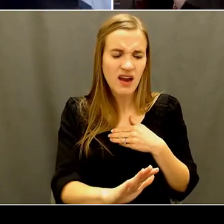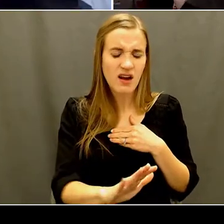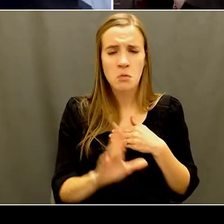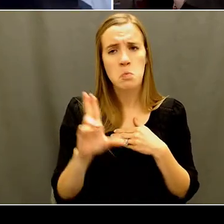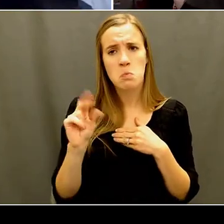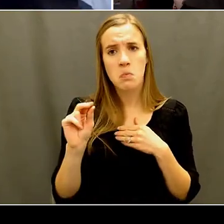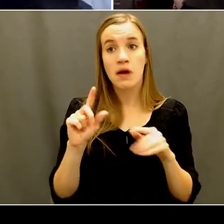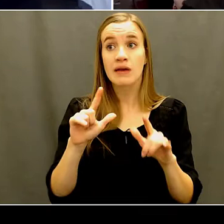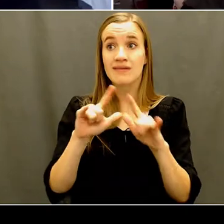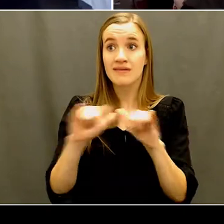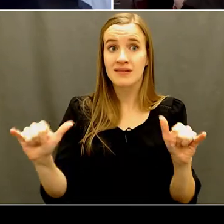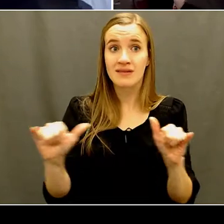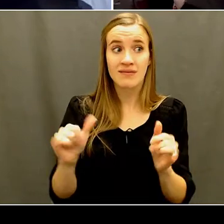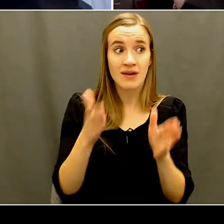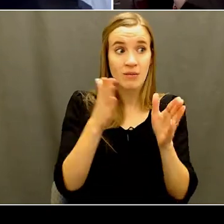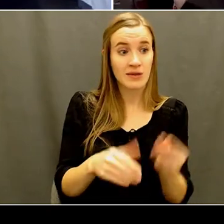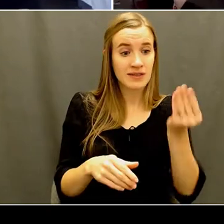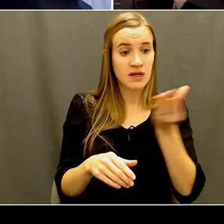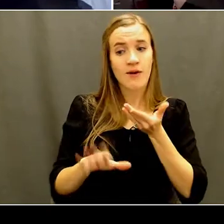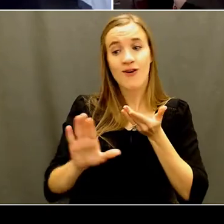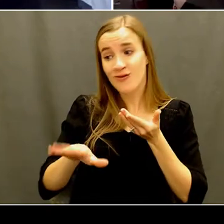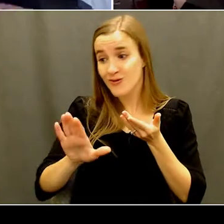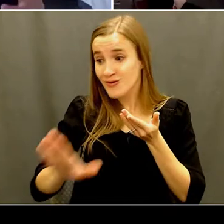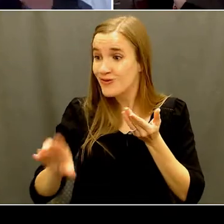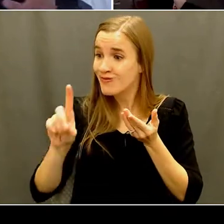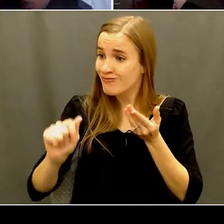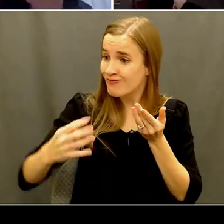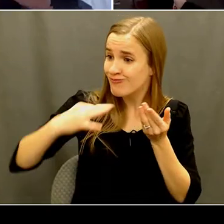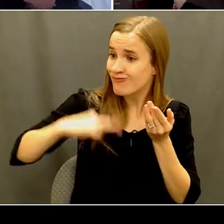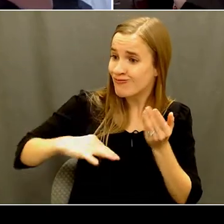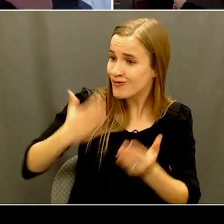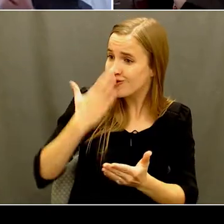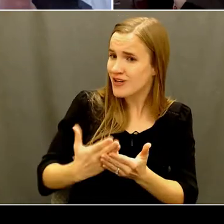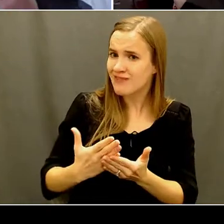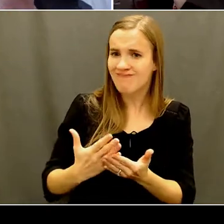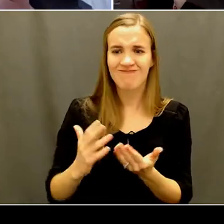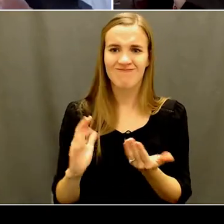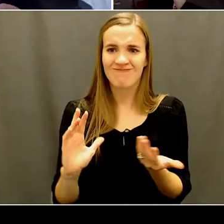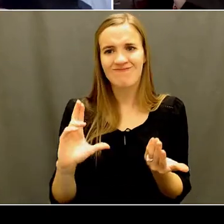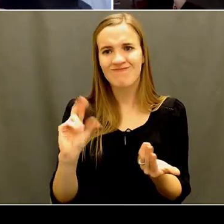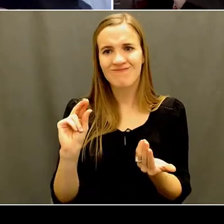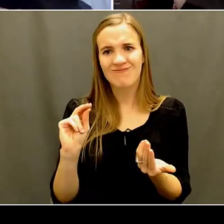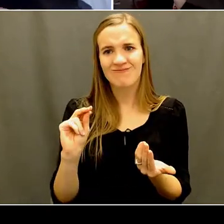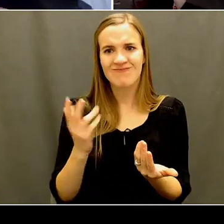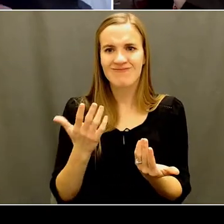told that it was good, you know? And so I absorbed a lot of messages about my